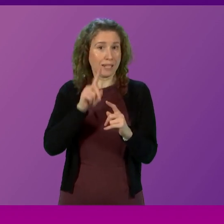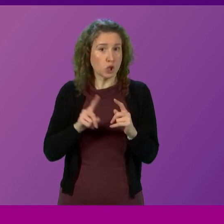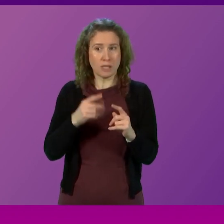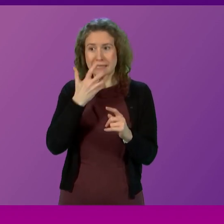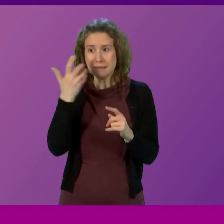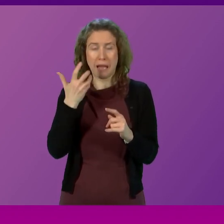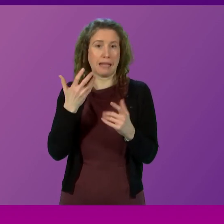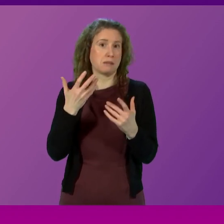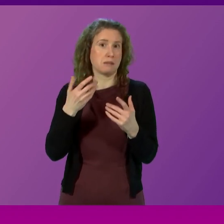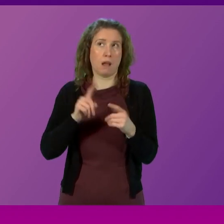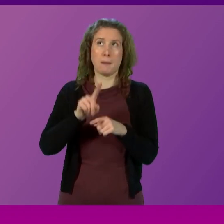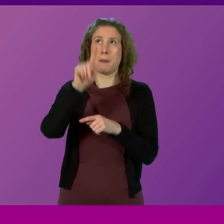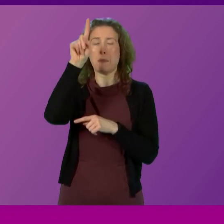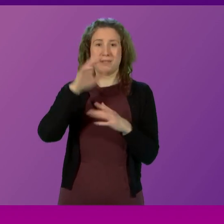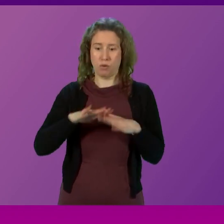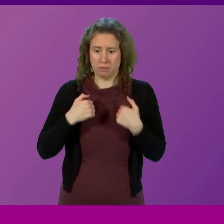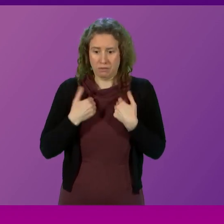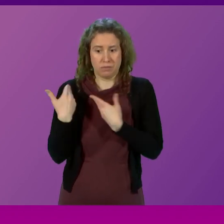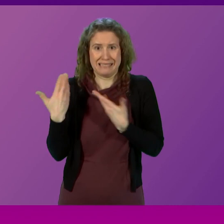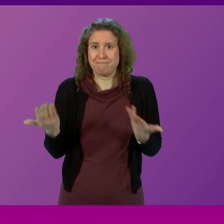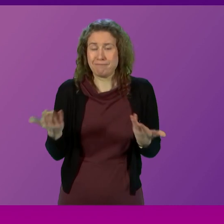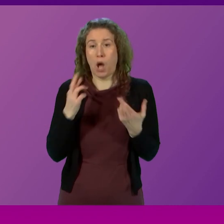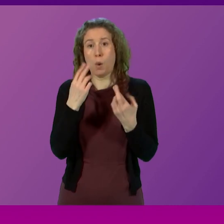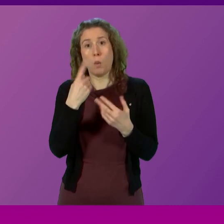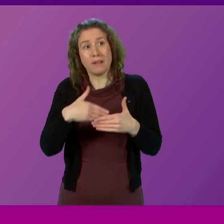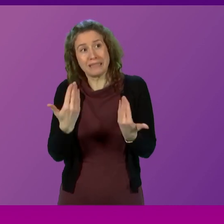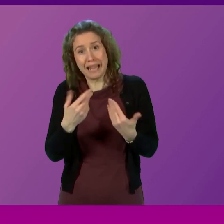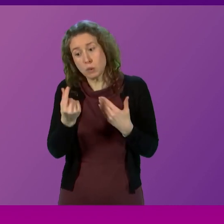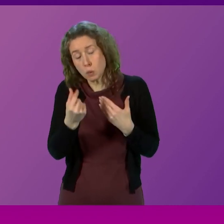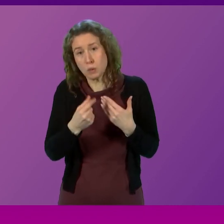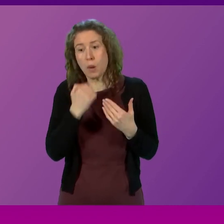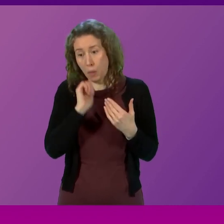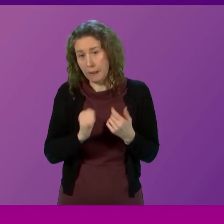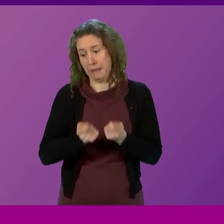the powers of this Government. I hope that, one day soon, they will, so that we can tackle so many